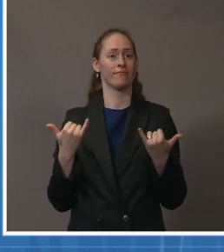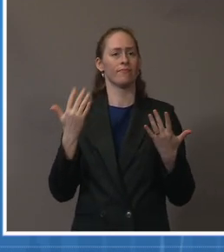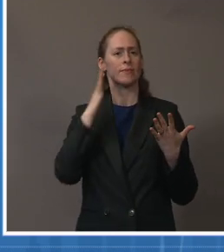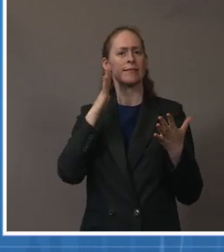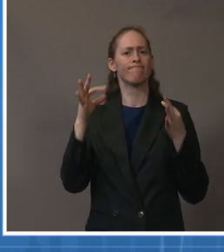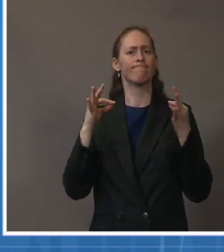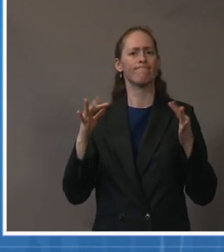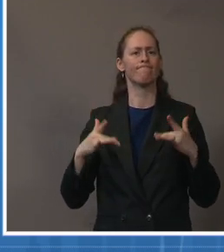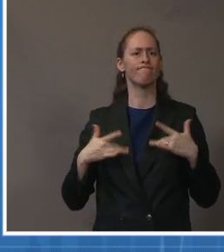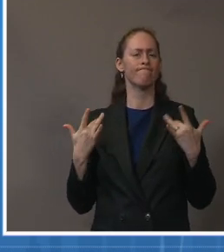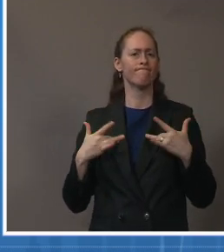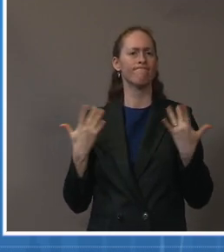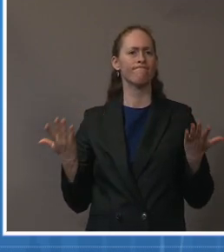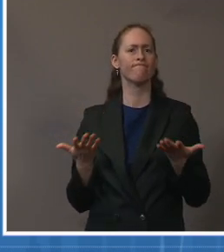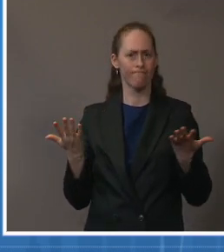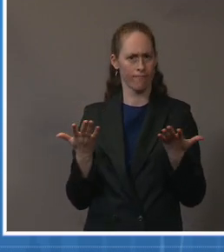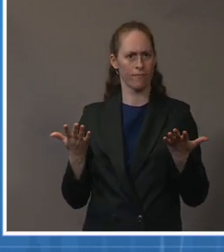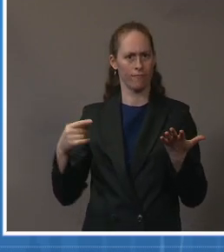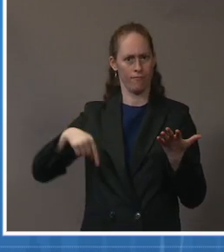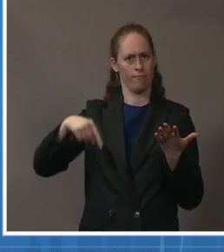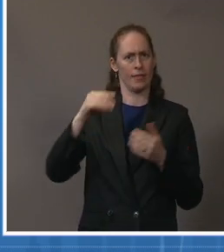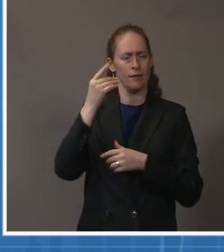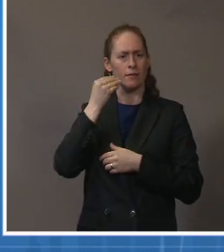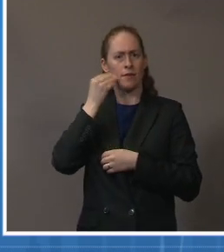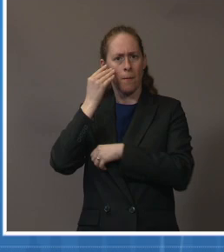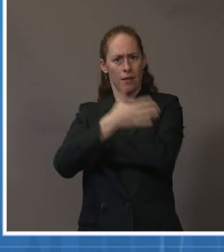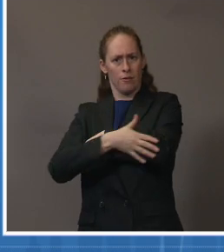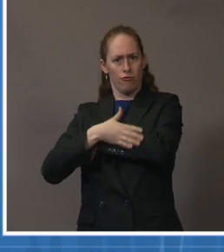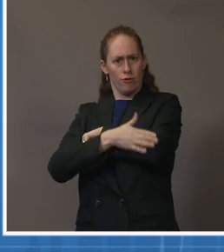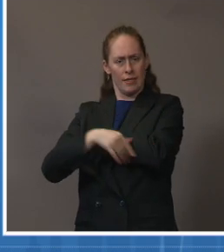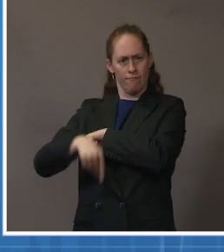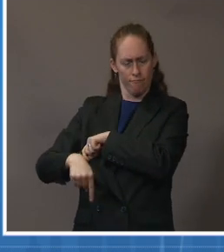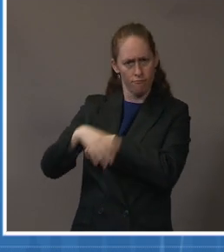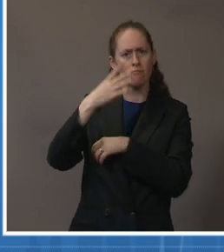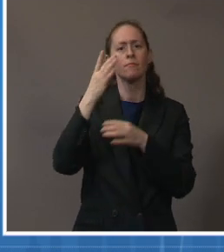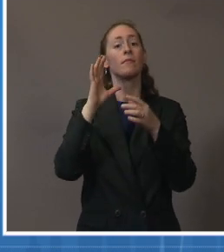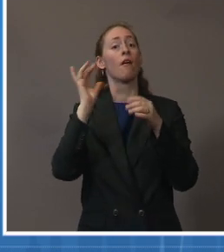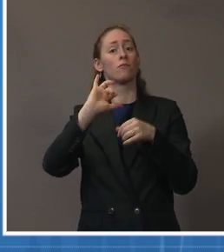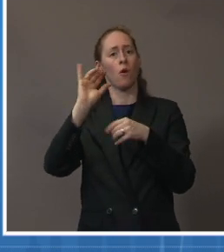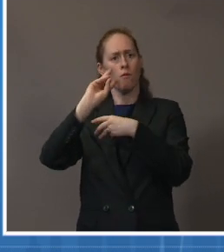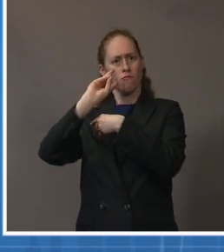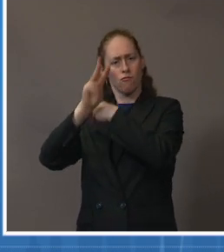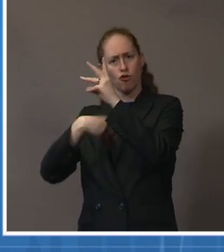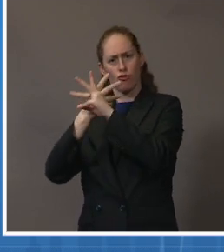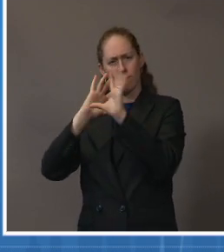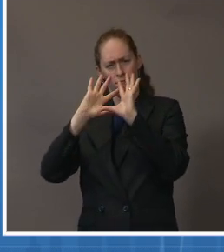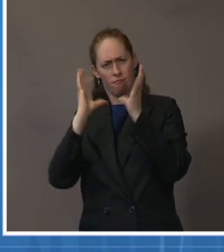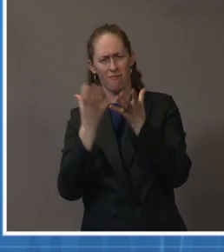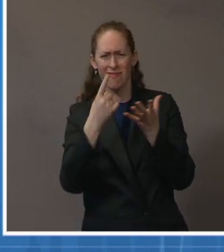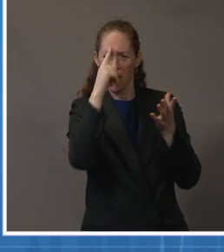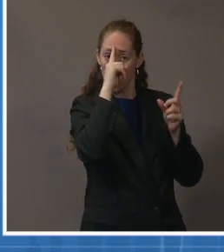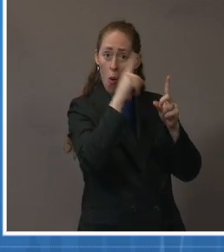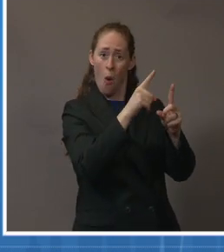and global efforts to defeat COVID-19. We have here with us National Security Advisor Jake Sullivan,